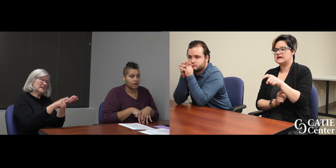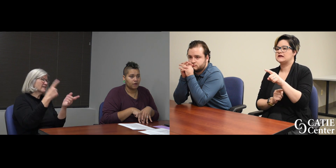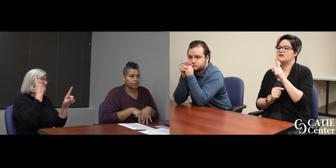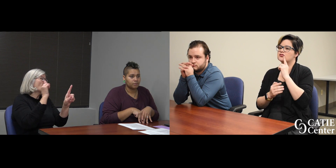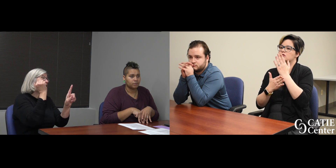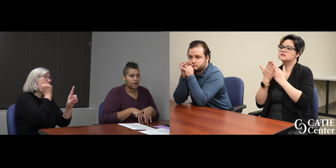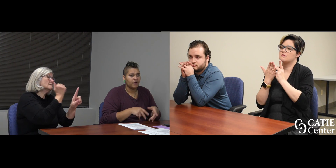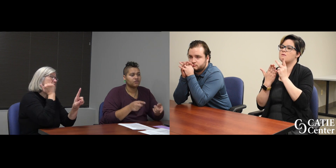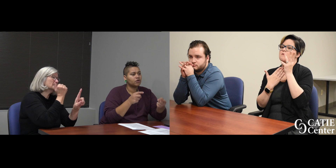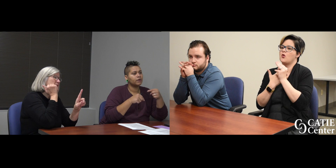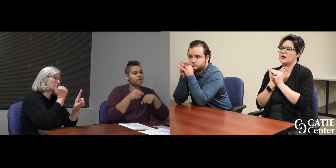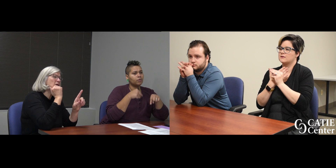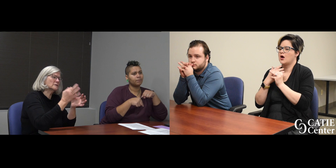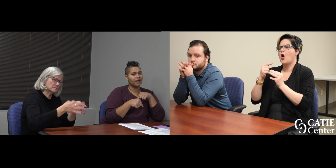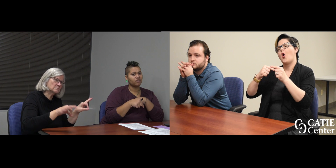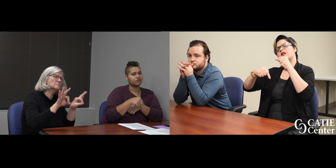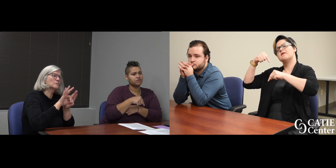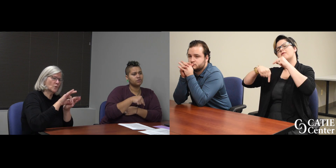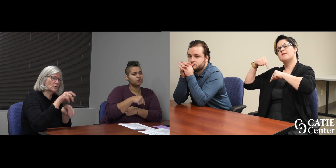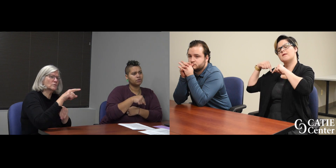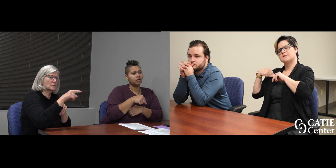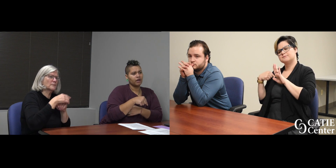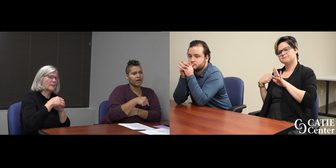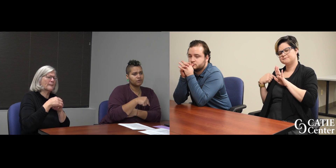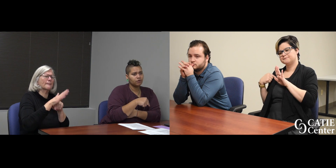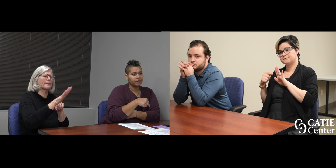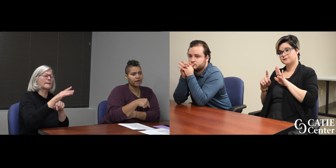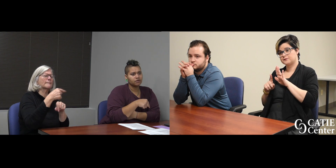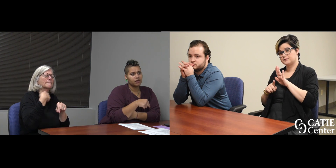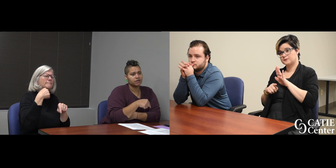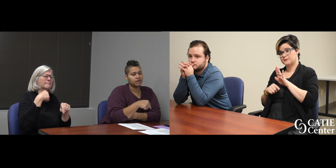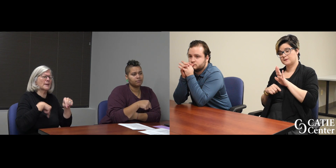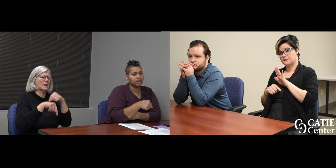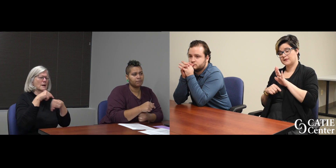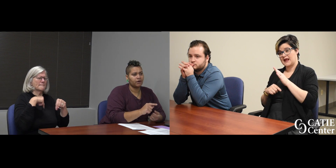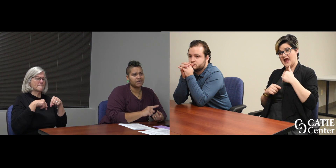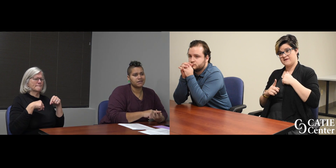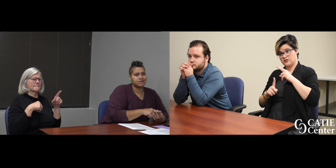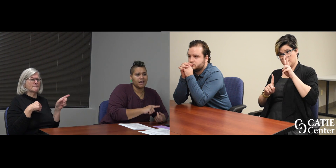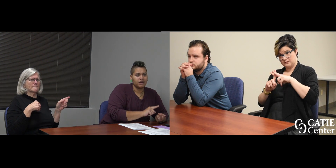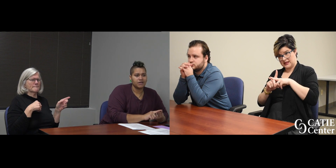Actually, quick backtrack, have you applied or talked to anybody about SSI or SSDI?